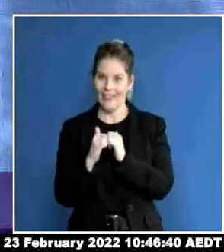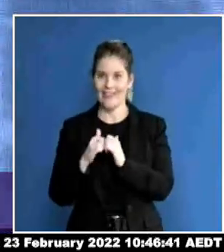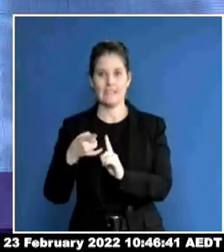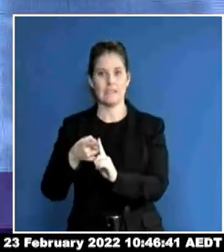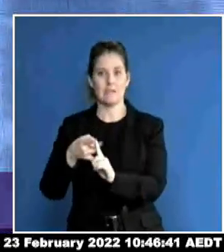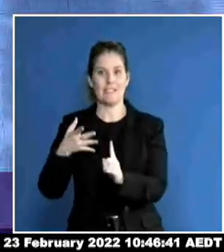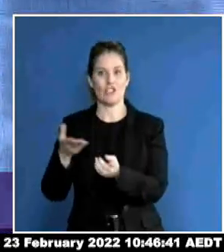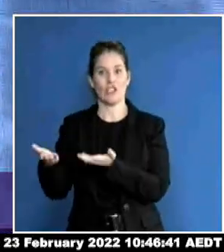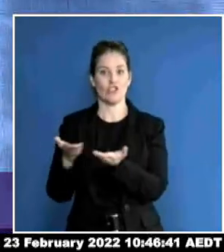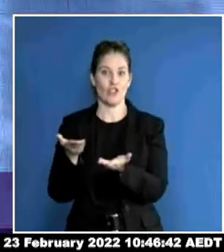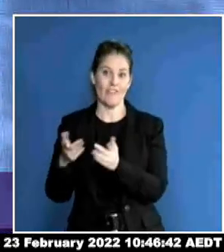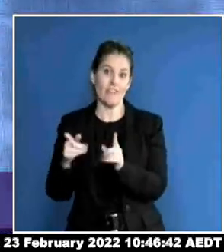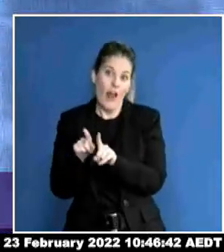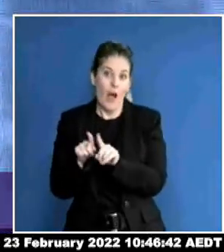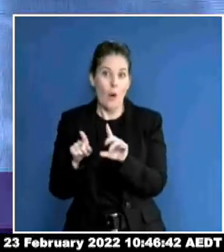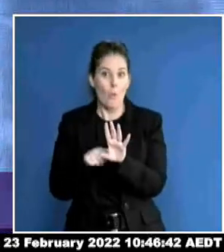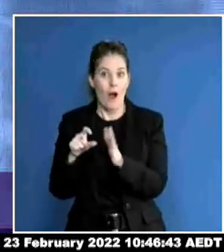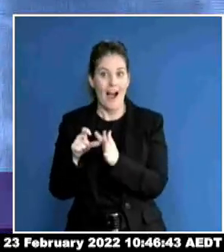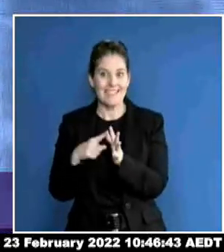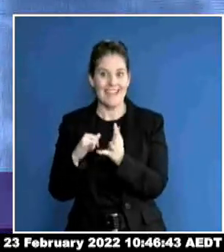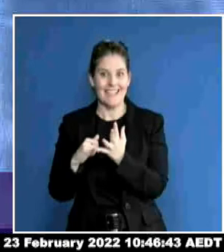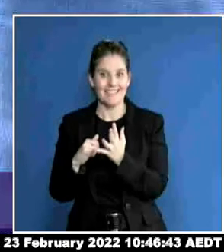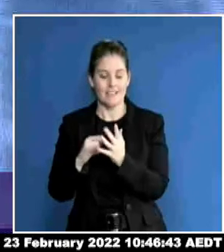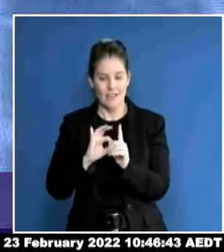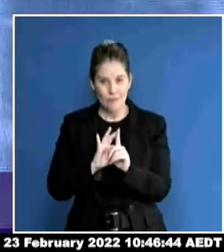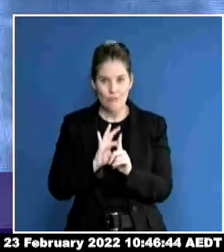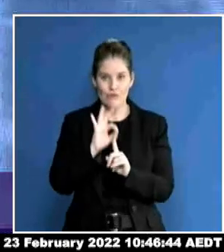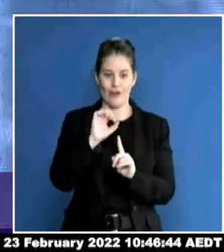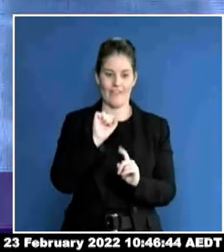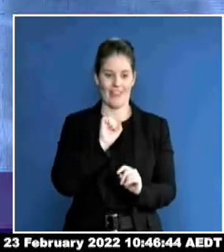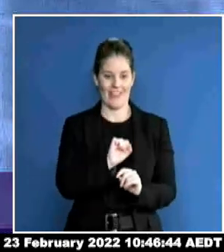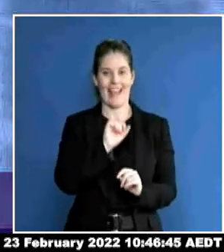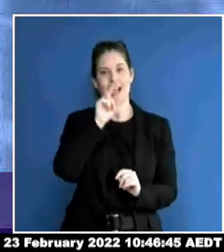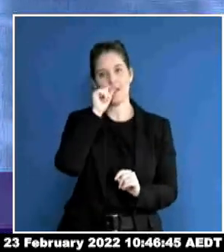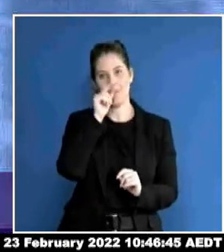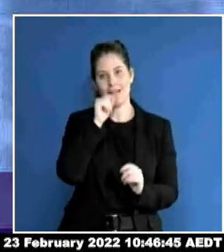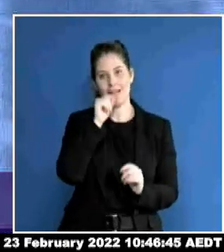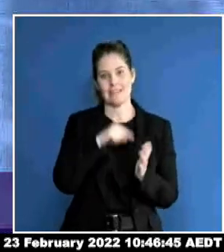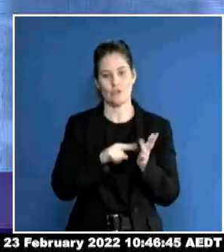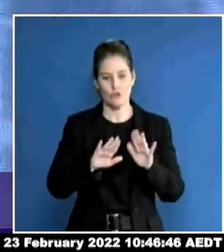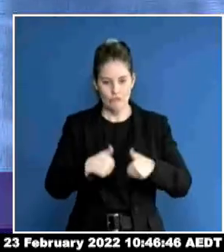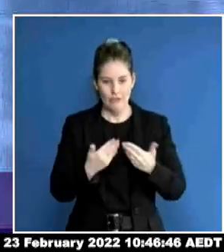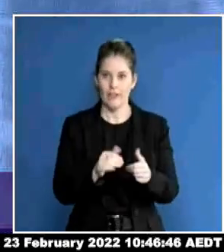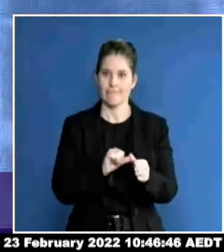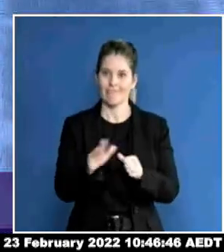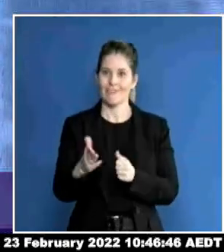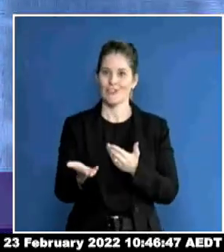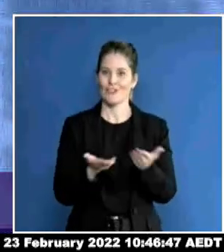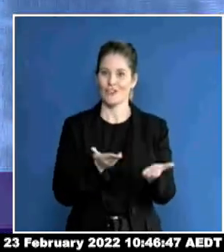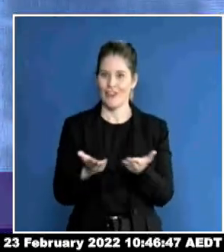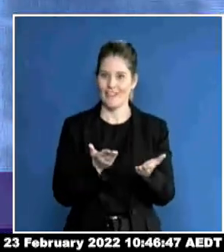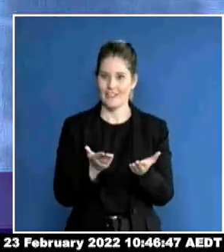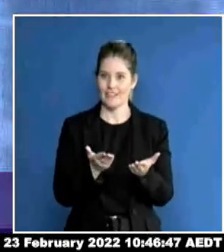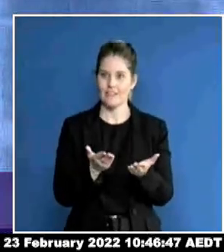person-centred support and strengthen their capacity to achieve access and inclusion for